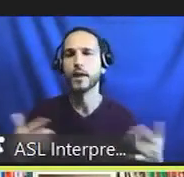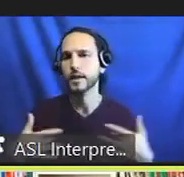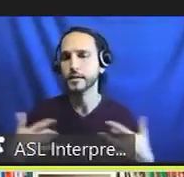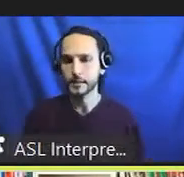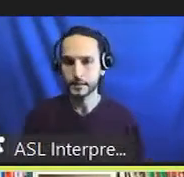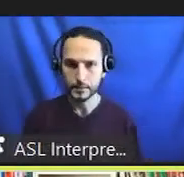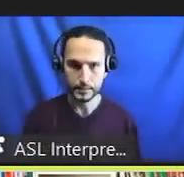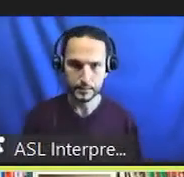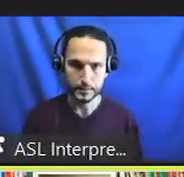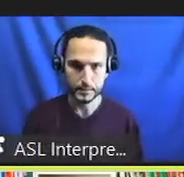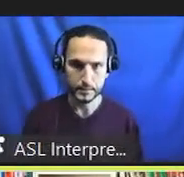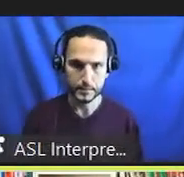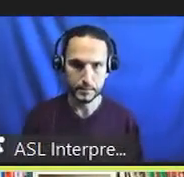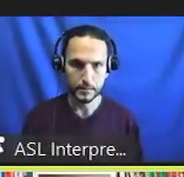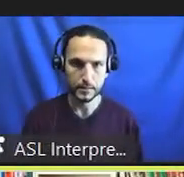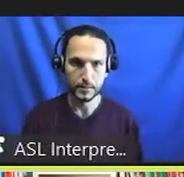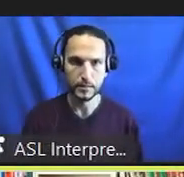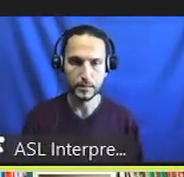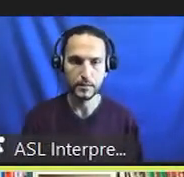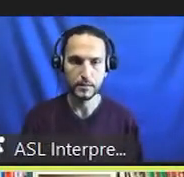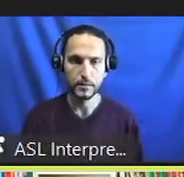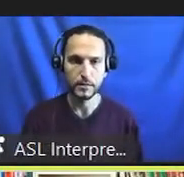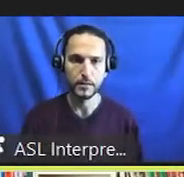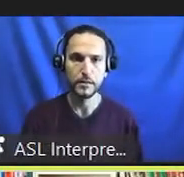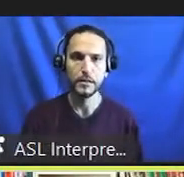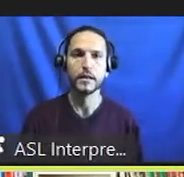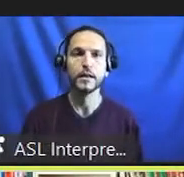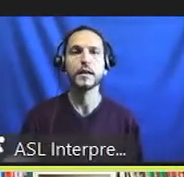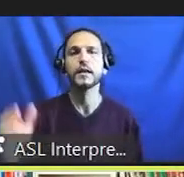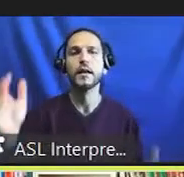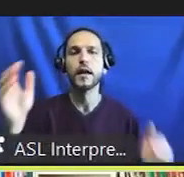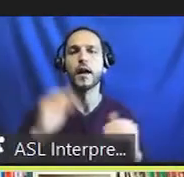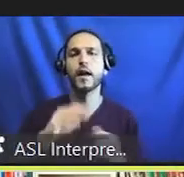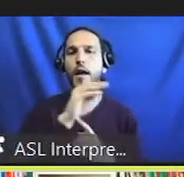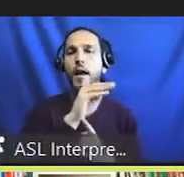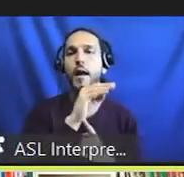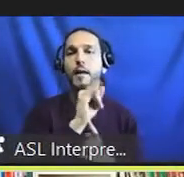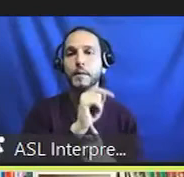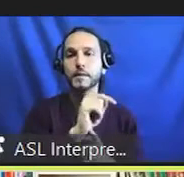might consider high interest. So in the case of MIT and Harvard,